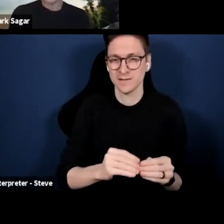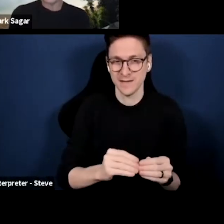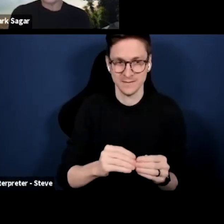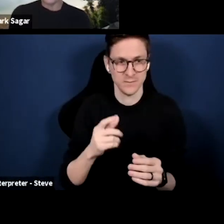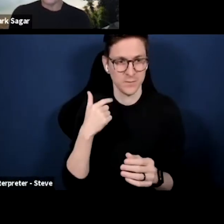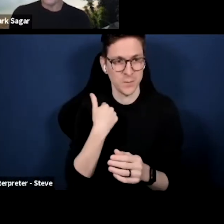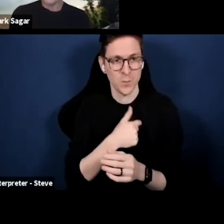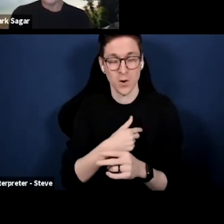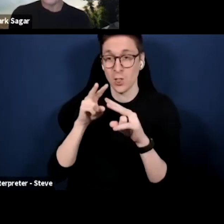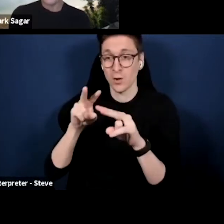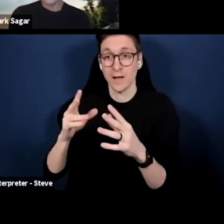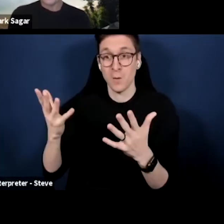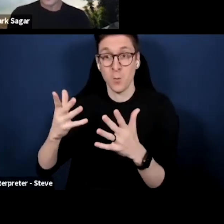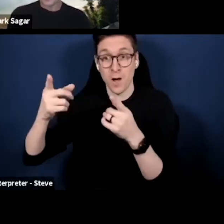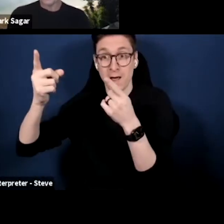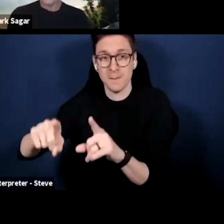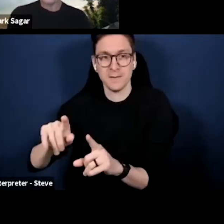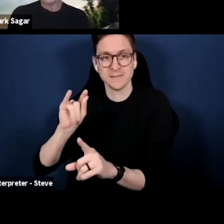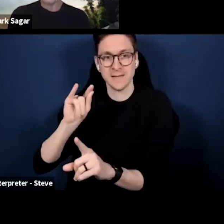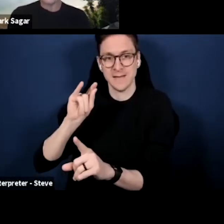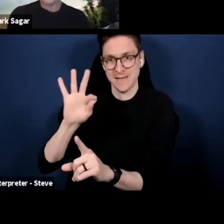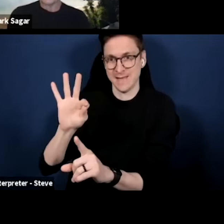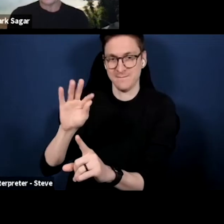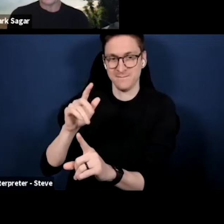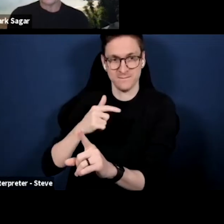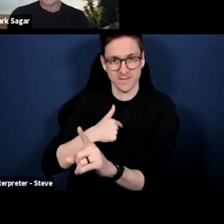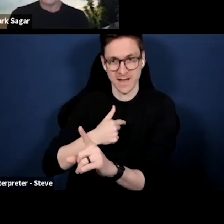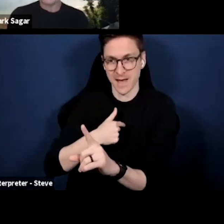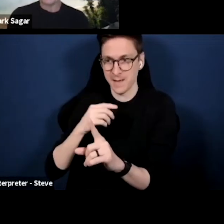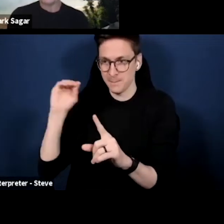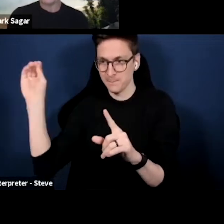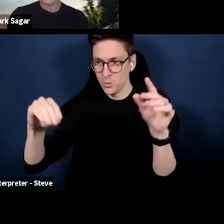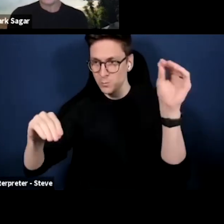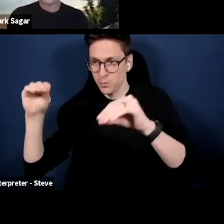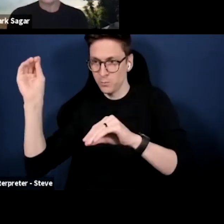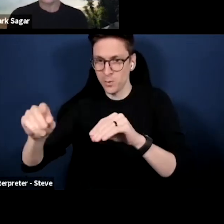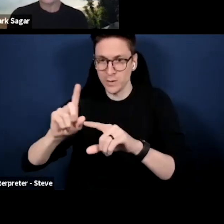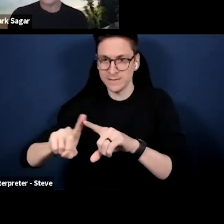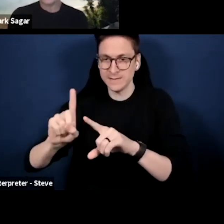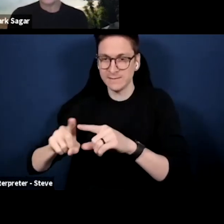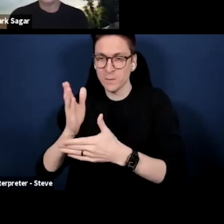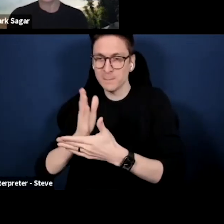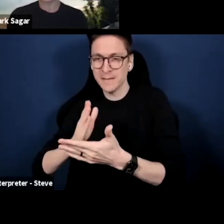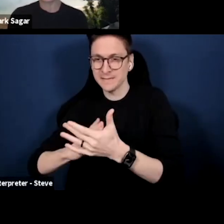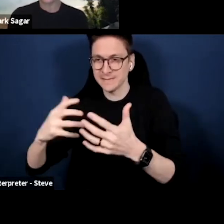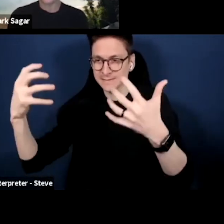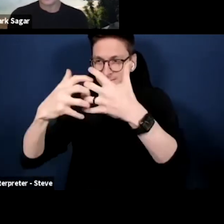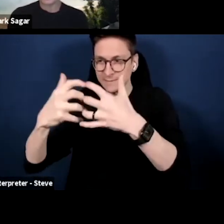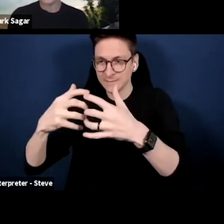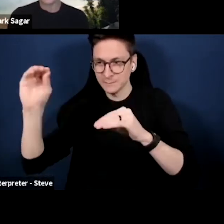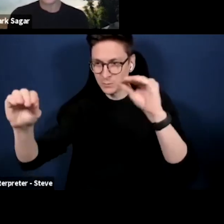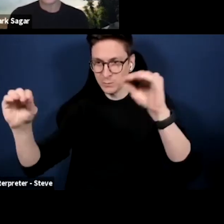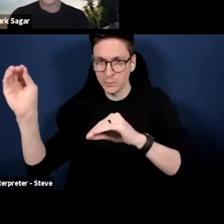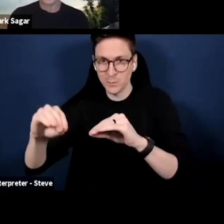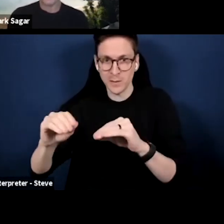if you put a lot of different pieces together and see the system as a functioning whole